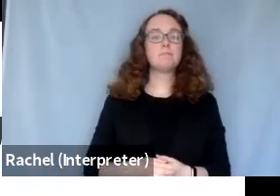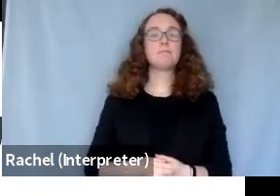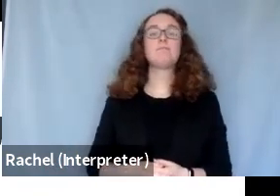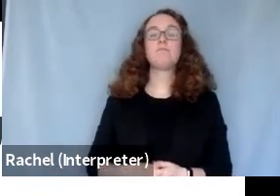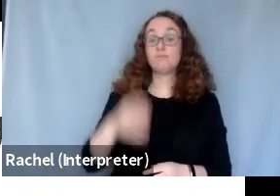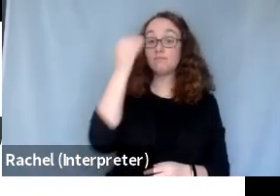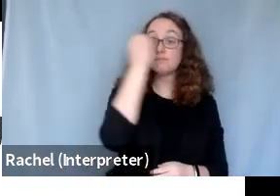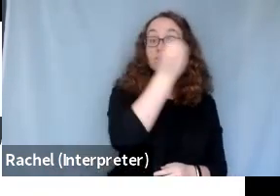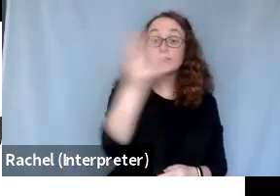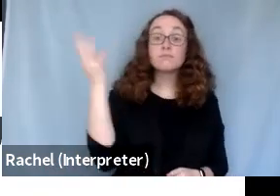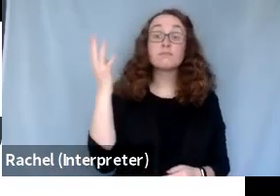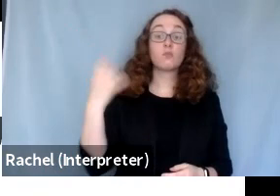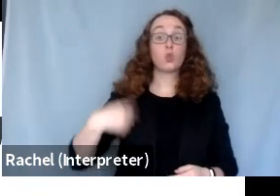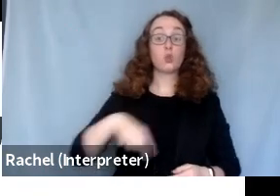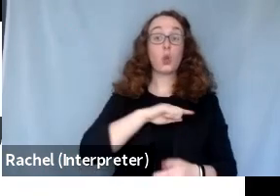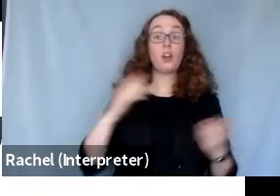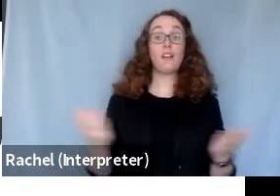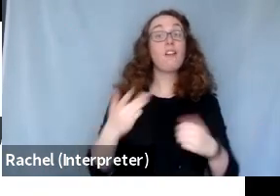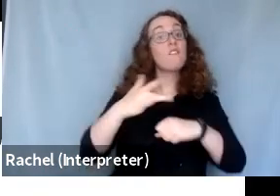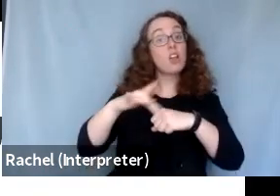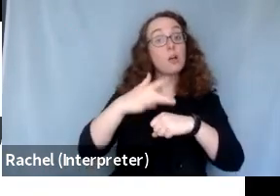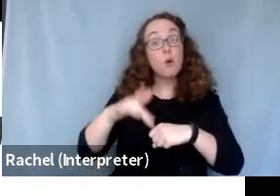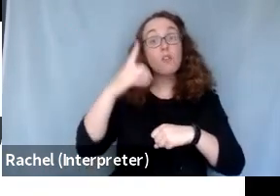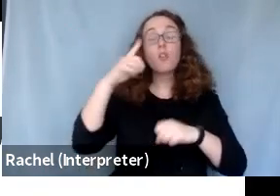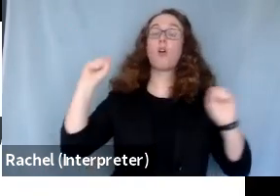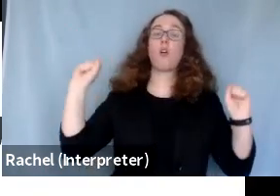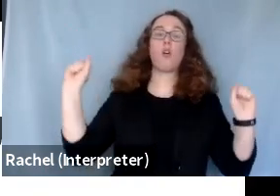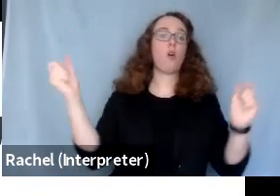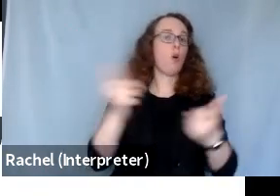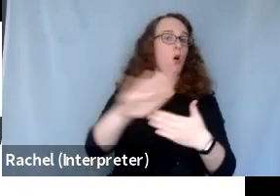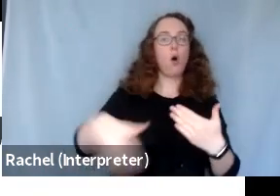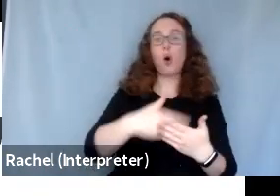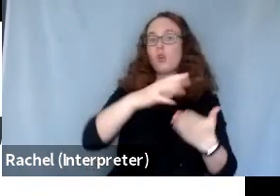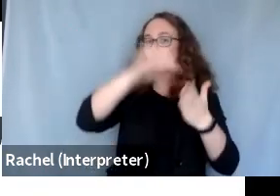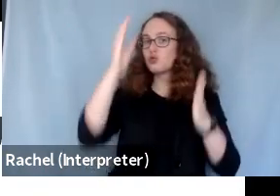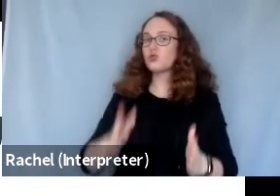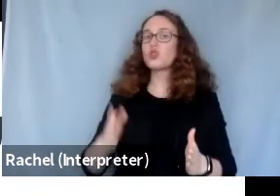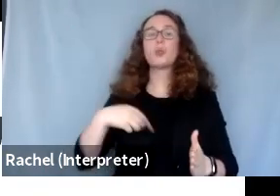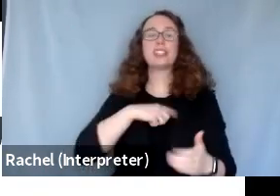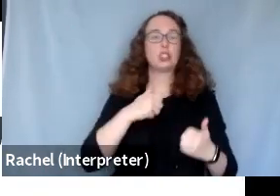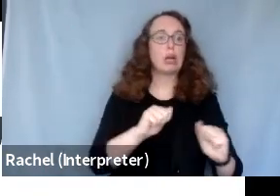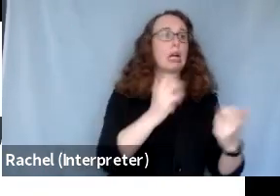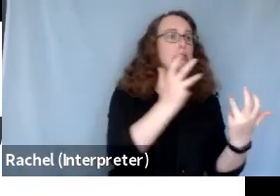here for all the students and we've made a lot of accommodations and I think we've kind of put our heads together as a management team to make